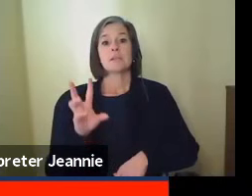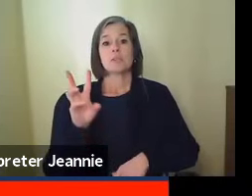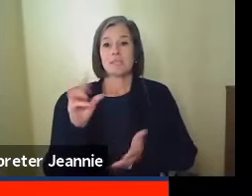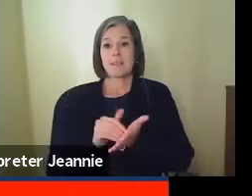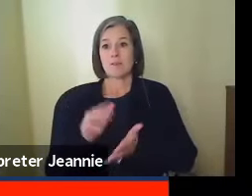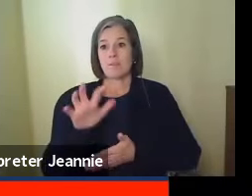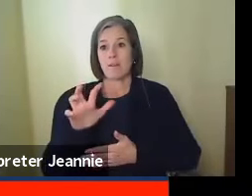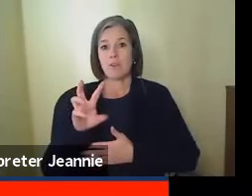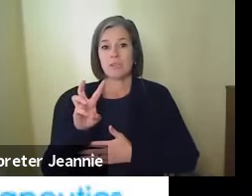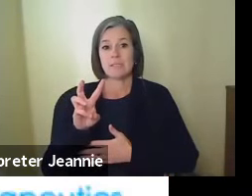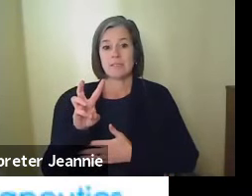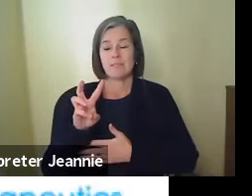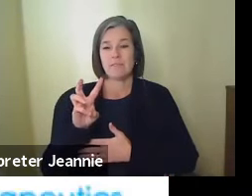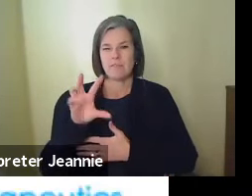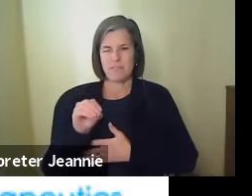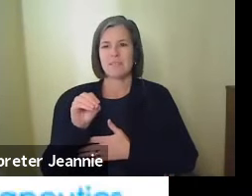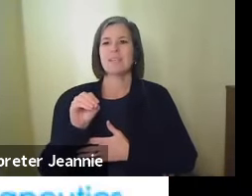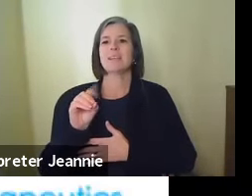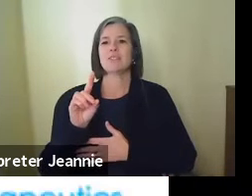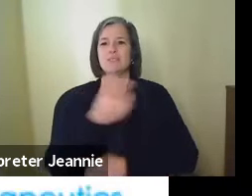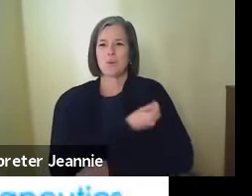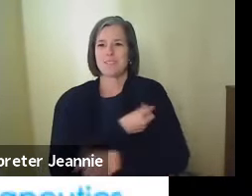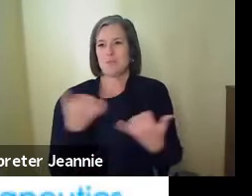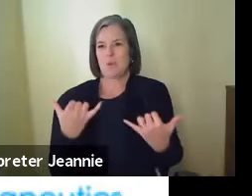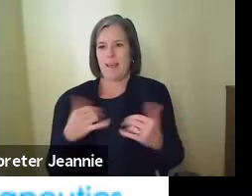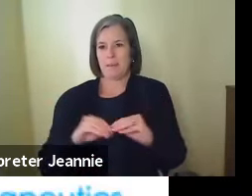The second vaccine that we are expecting hopefully